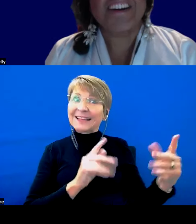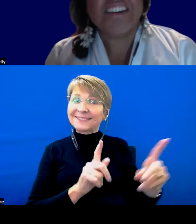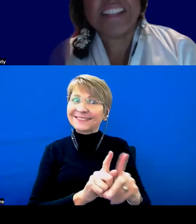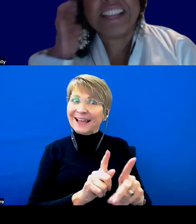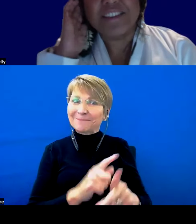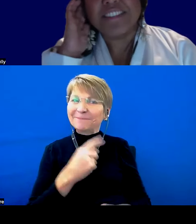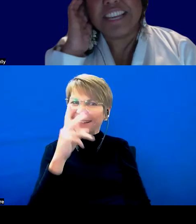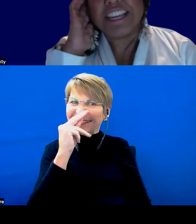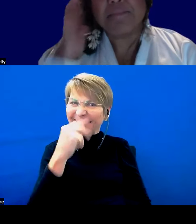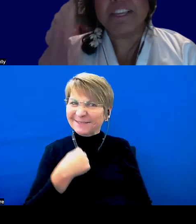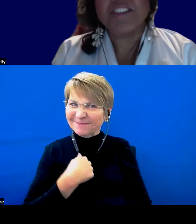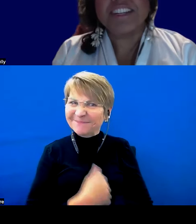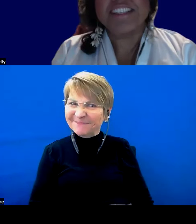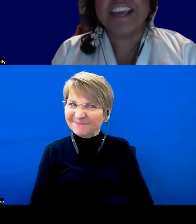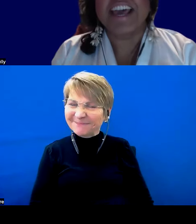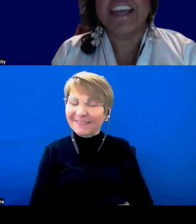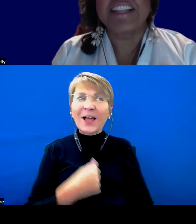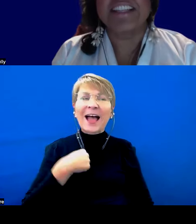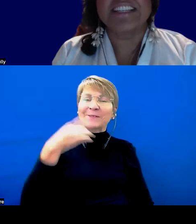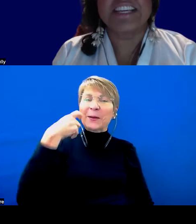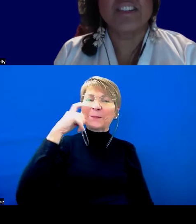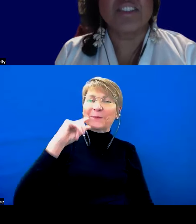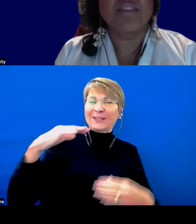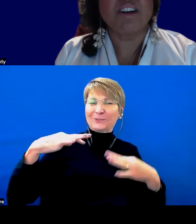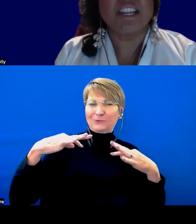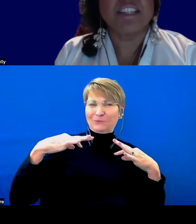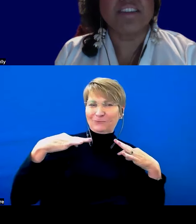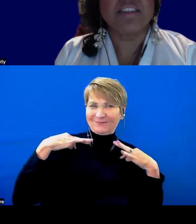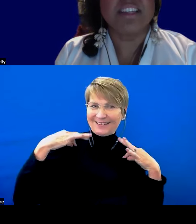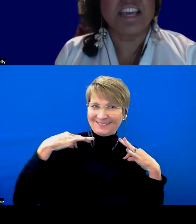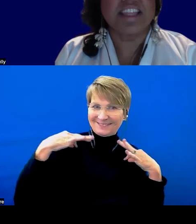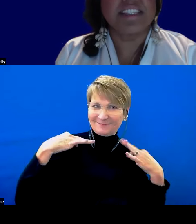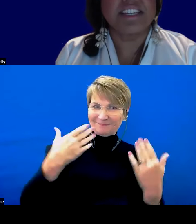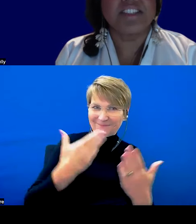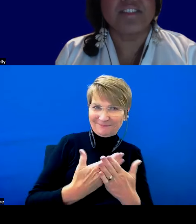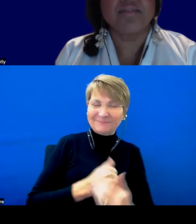on the left in a pink dress and the text on the right of the and there's text on the right of